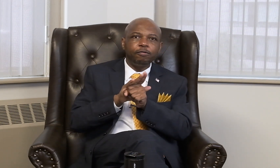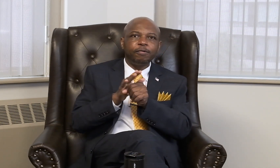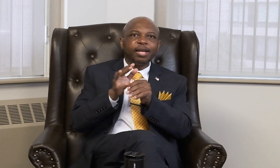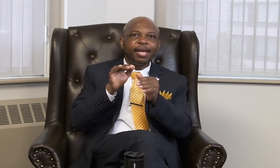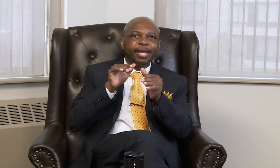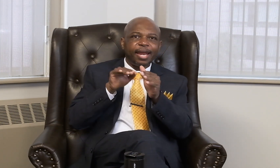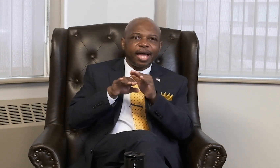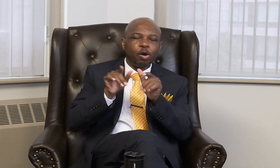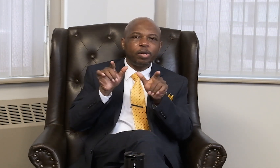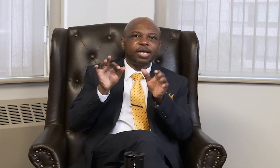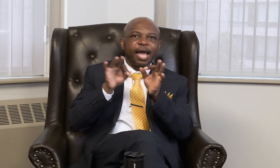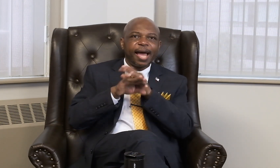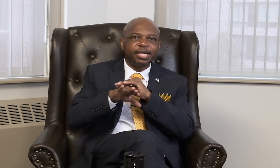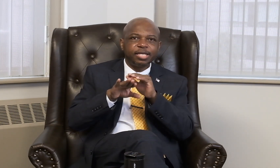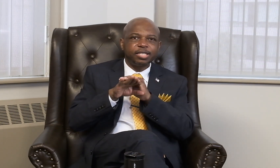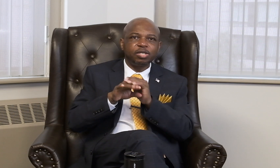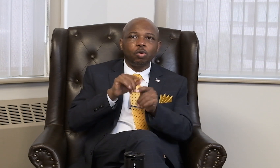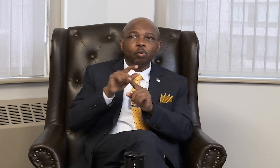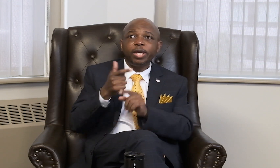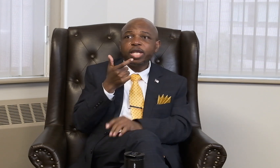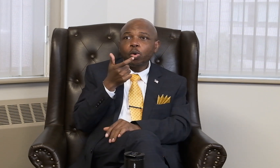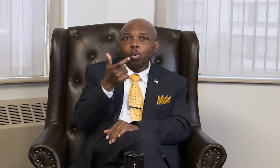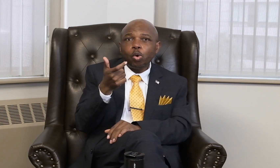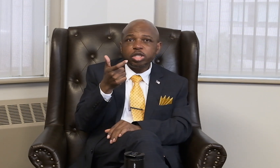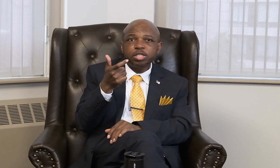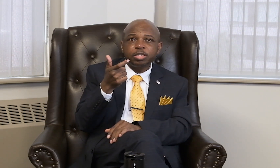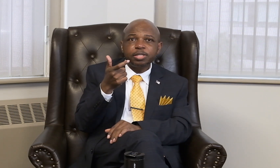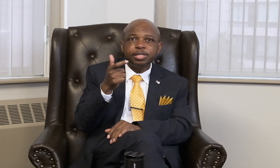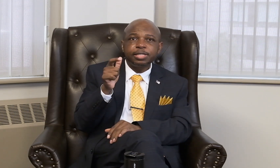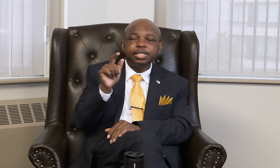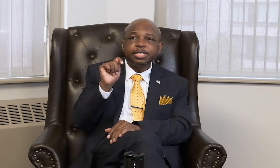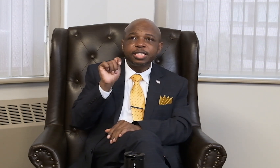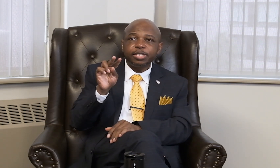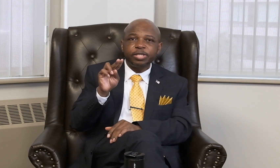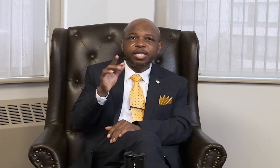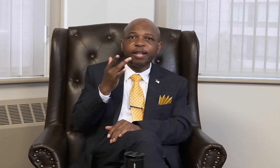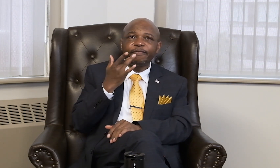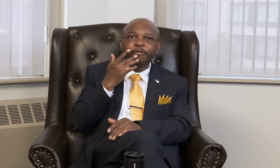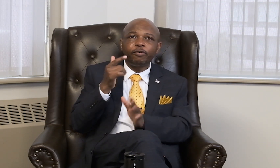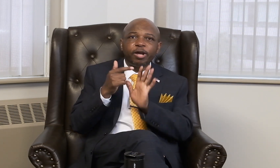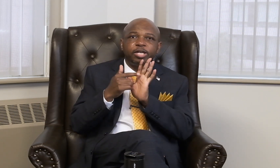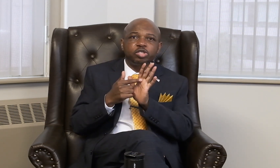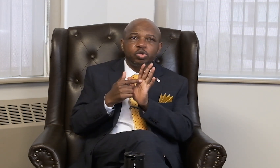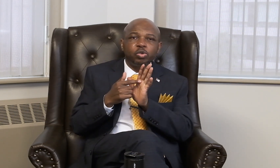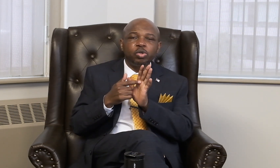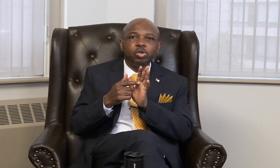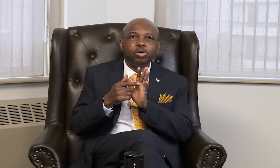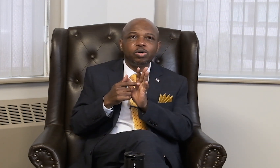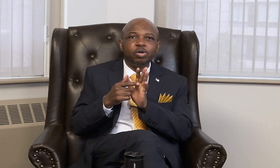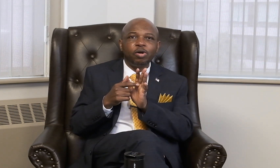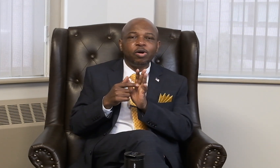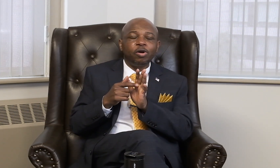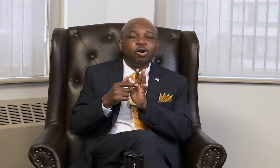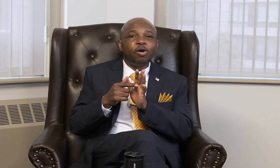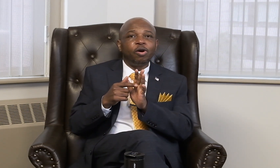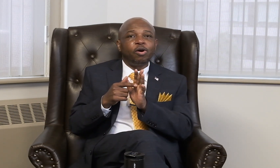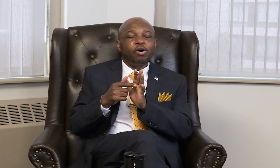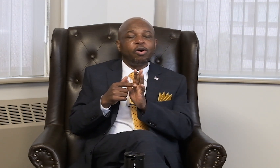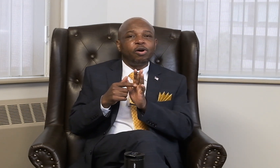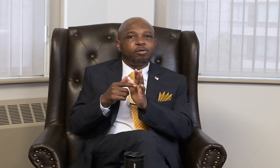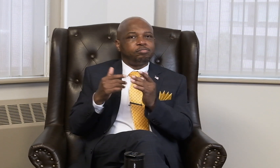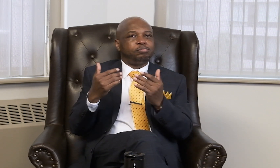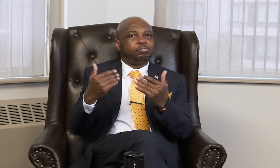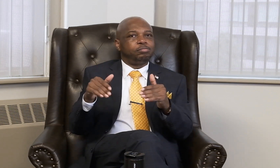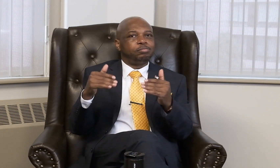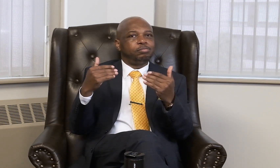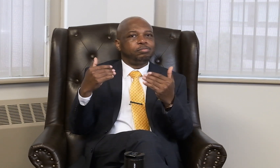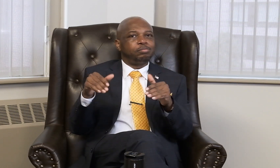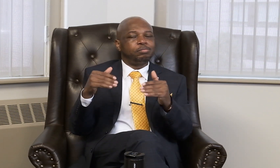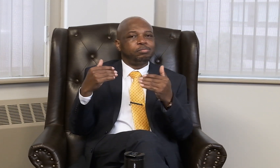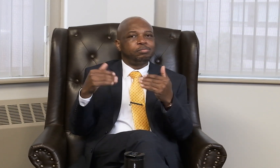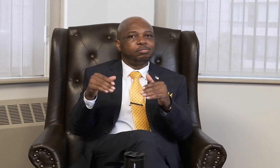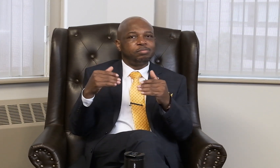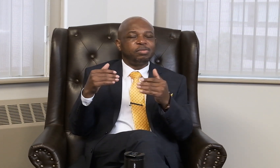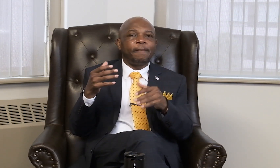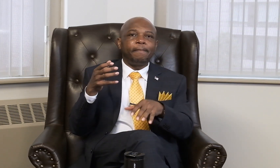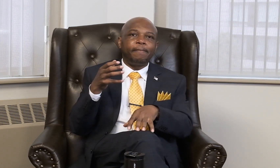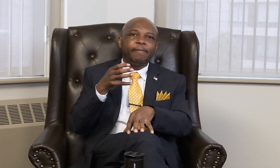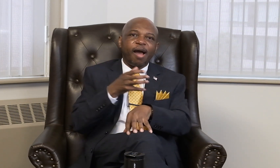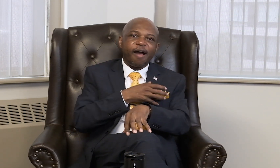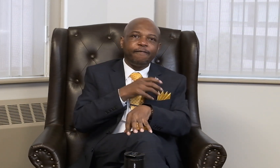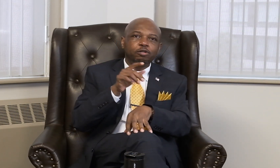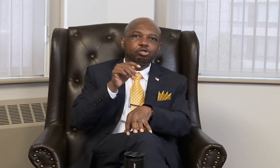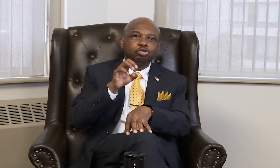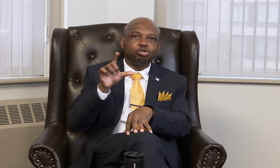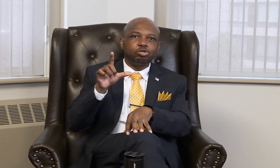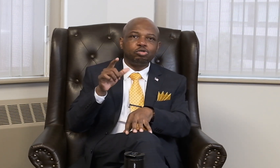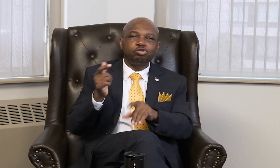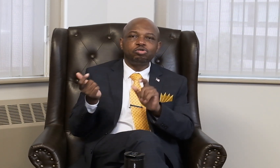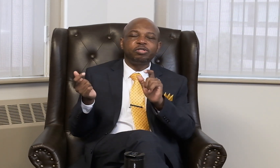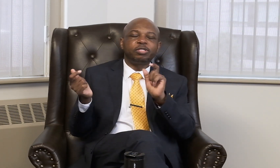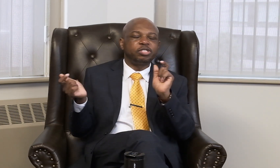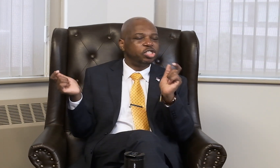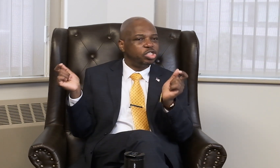worldwide to provide full access via captioning when watching television programs. Captioning is